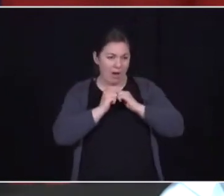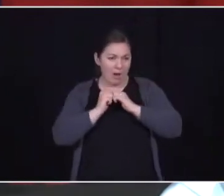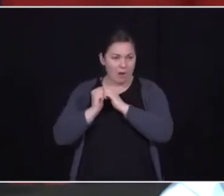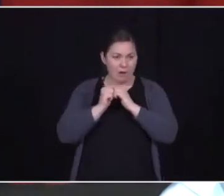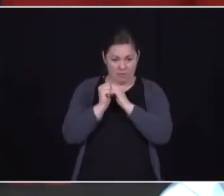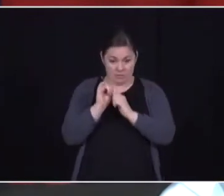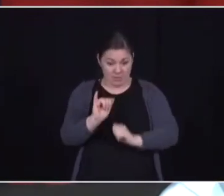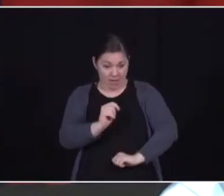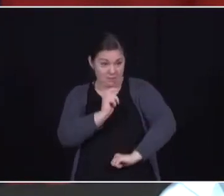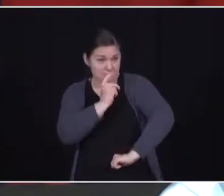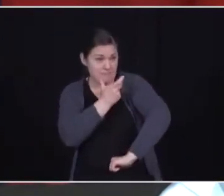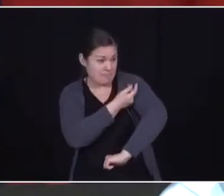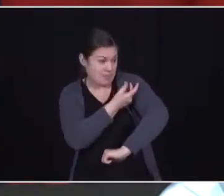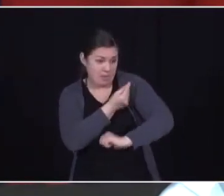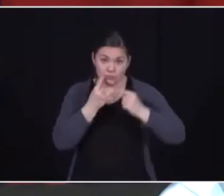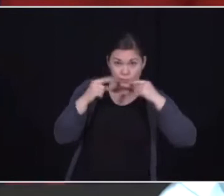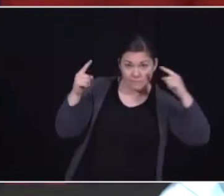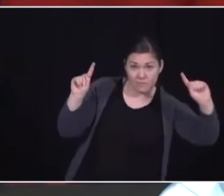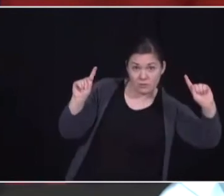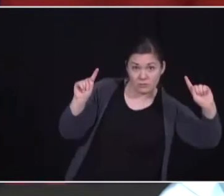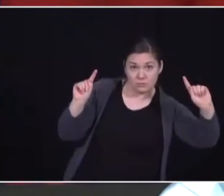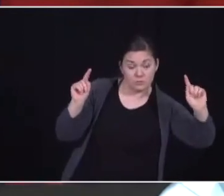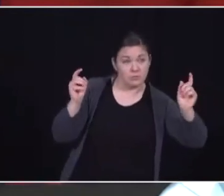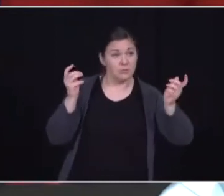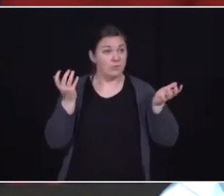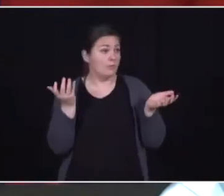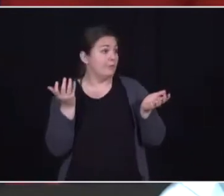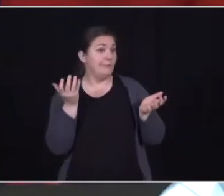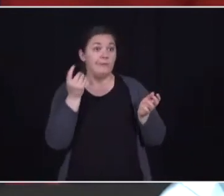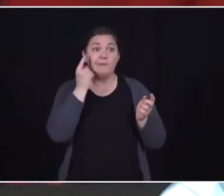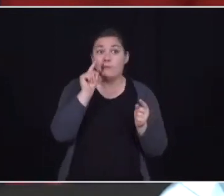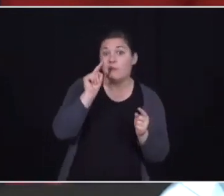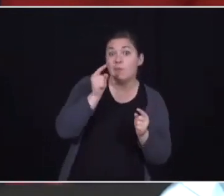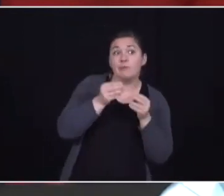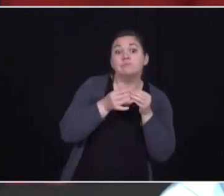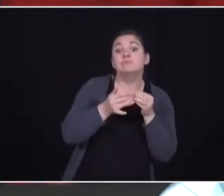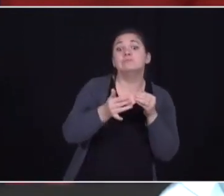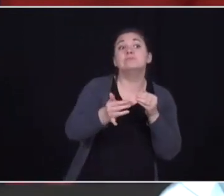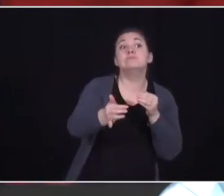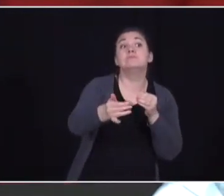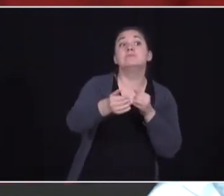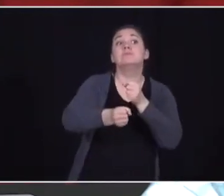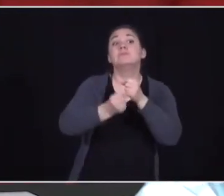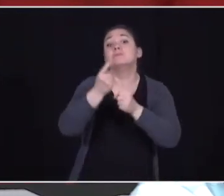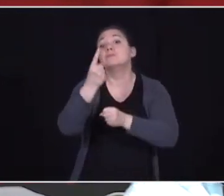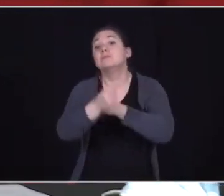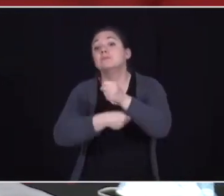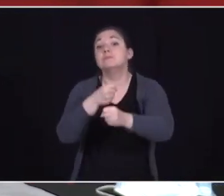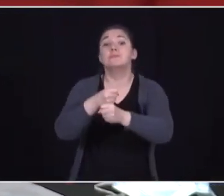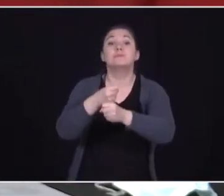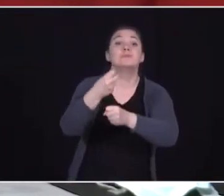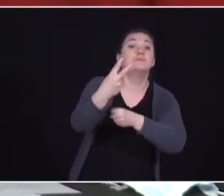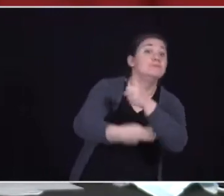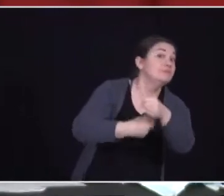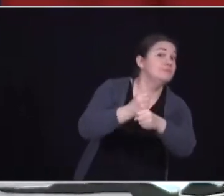has said we do need to have a good understanding of the vaccine uptake understanding who is had it and have a